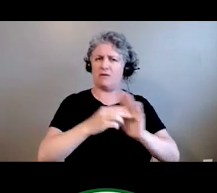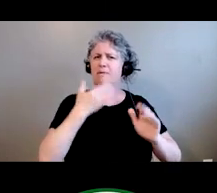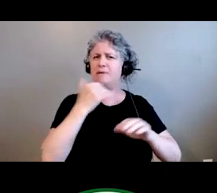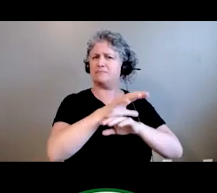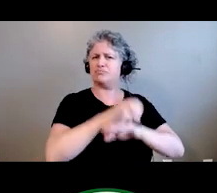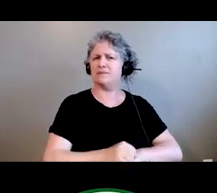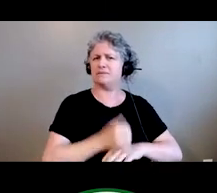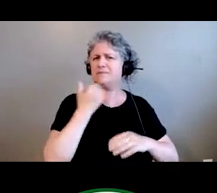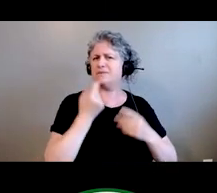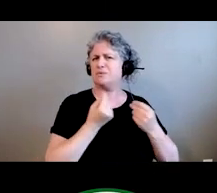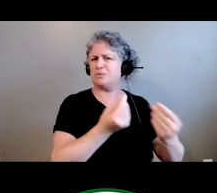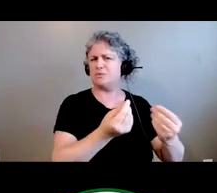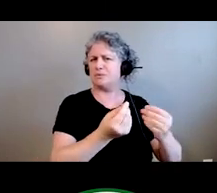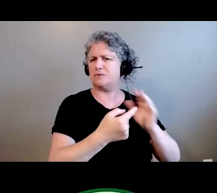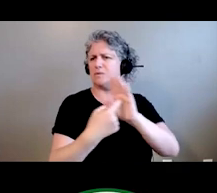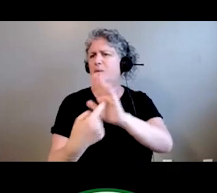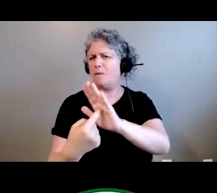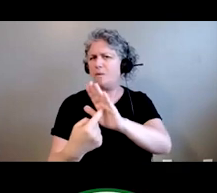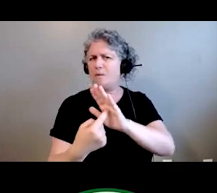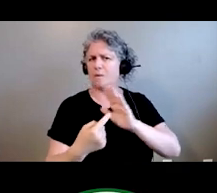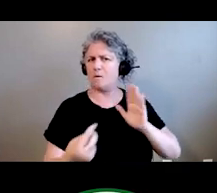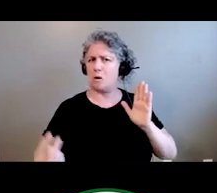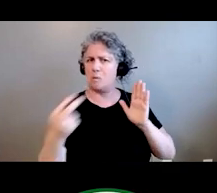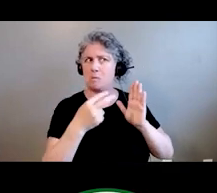safety and the safety of the environment in the park.